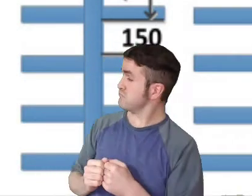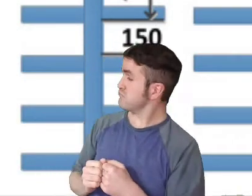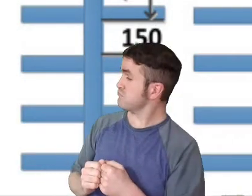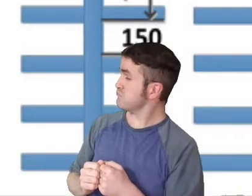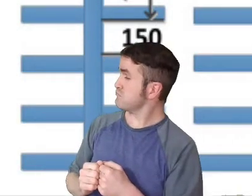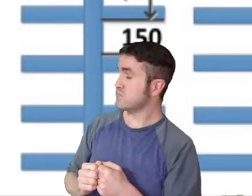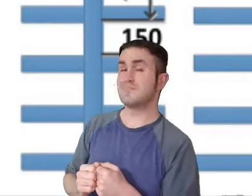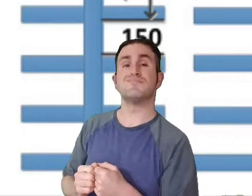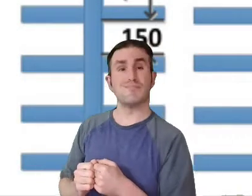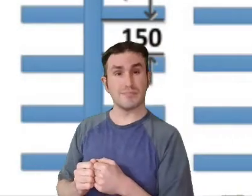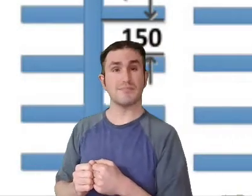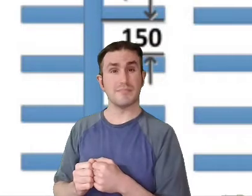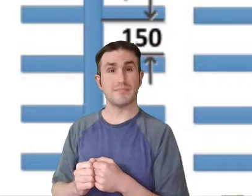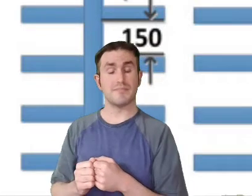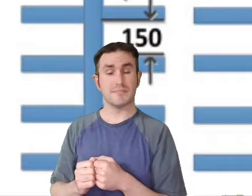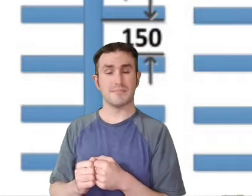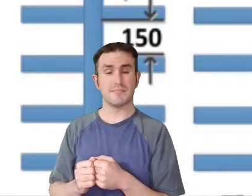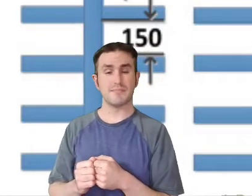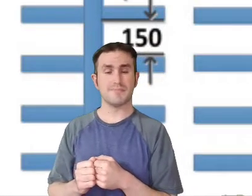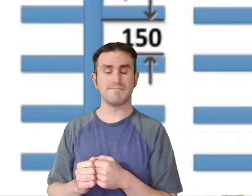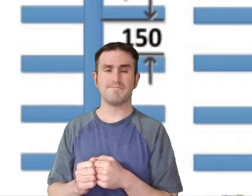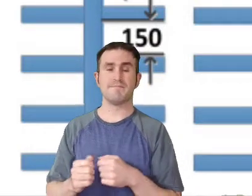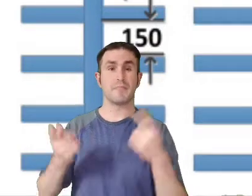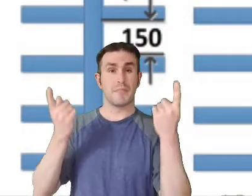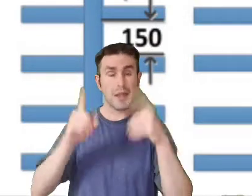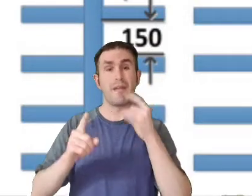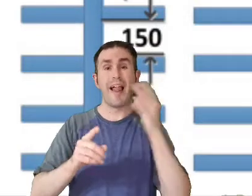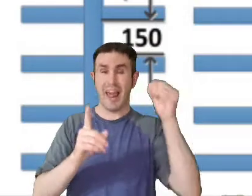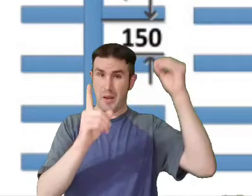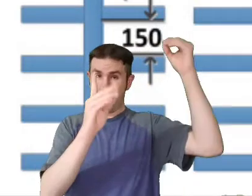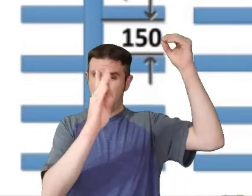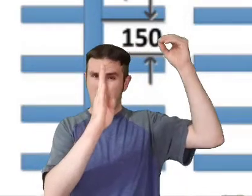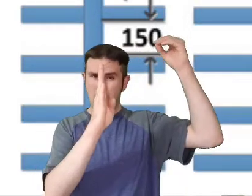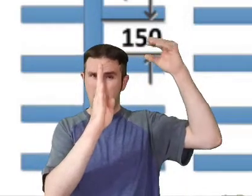different ridges. So, what happens is, when light hits that surface